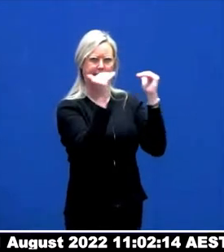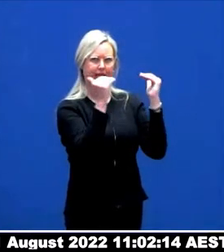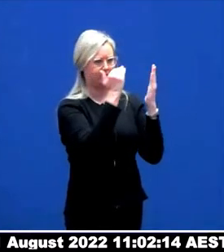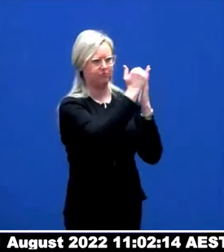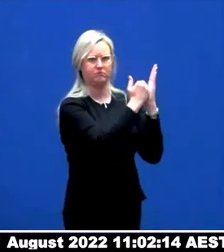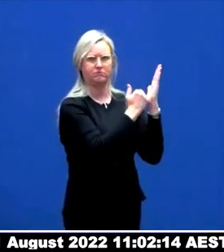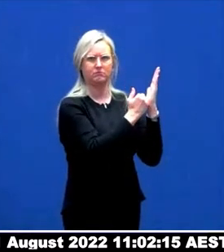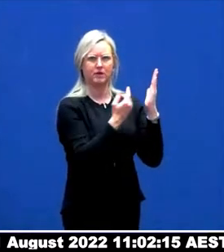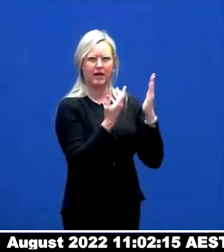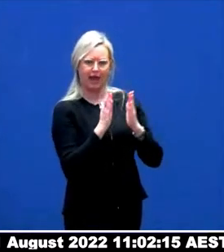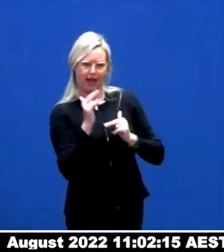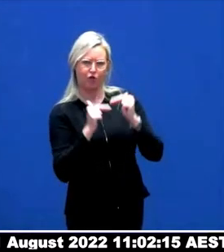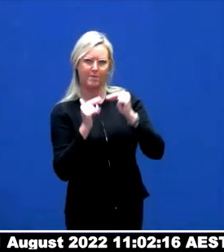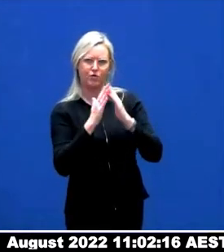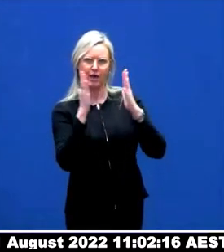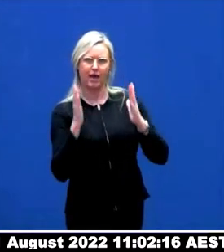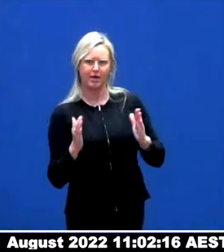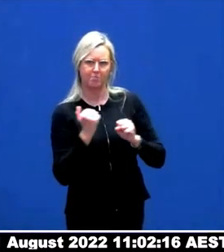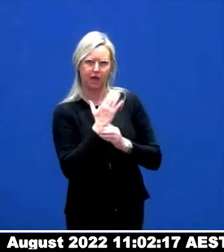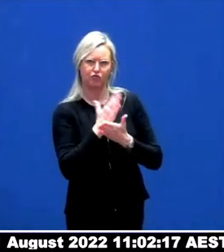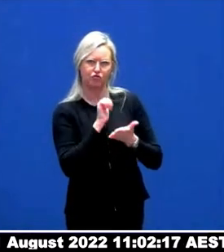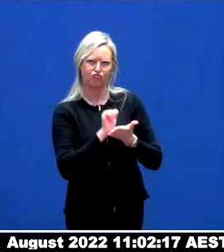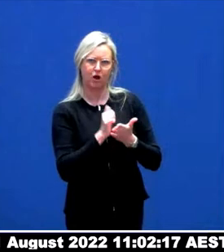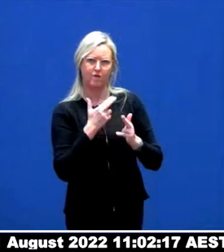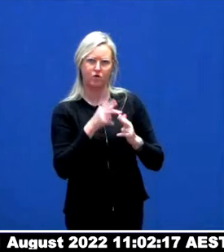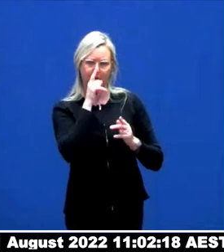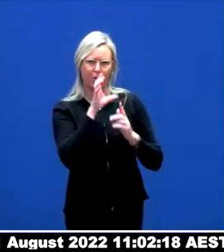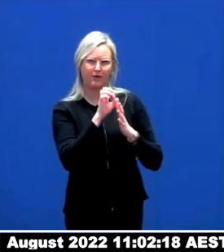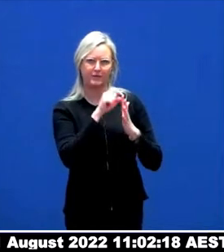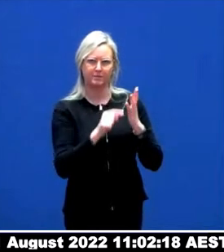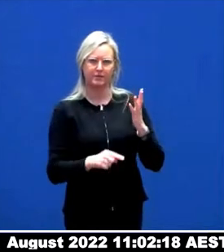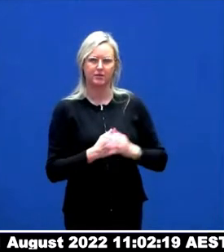Would we be right in understanding that if the Commonwealth is to